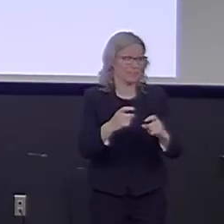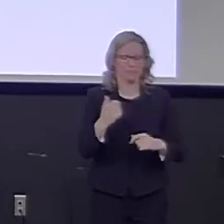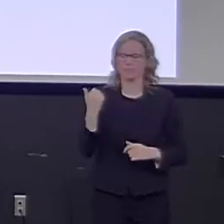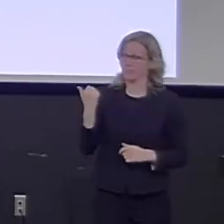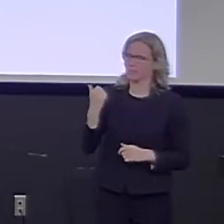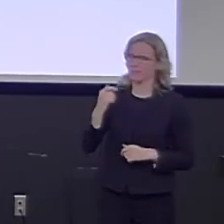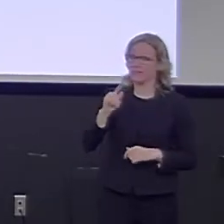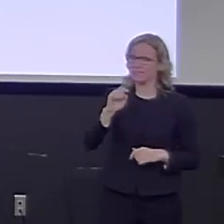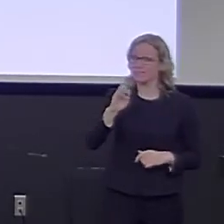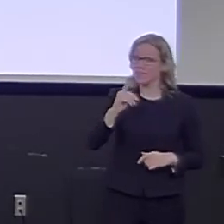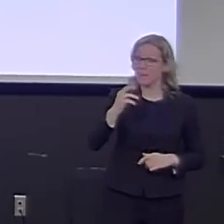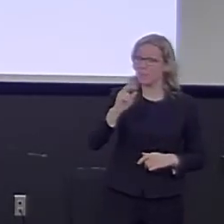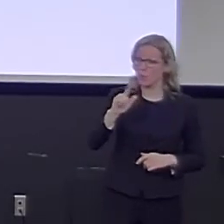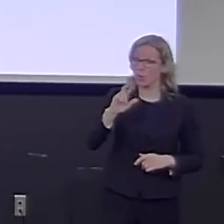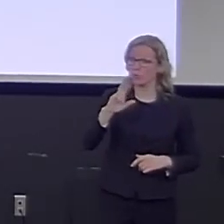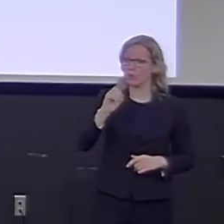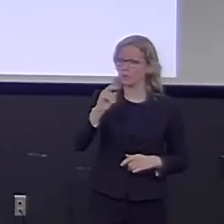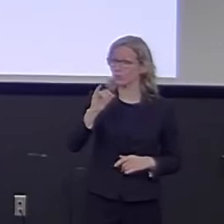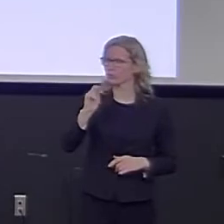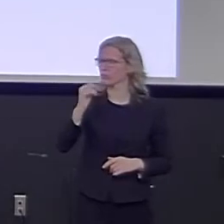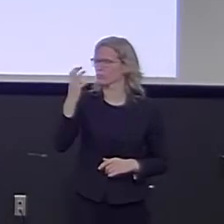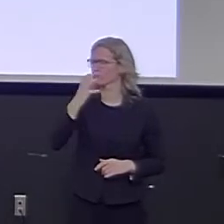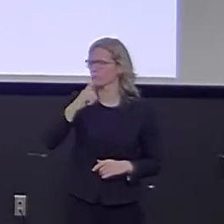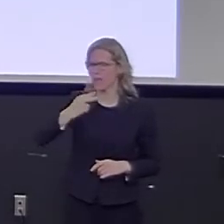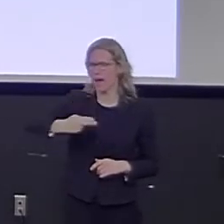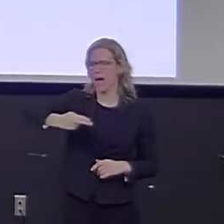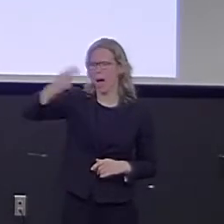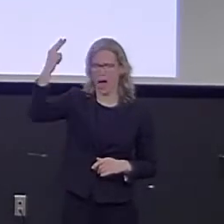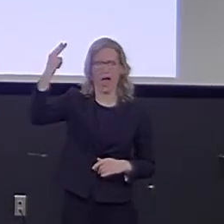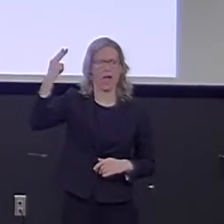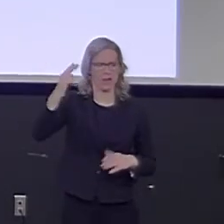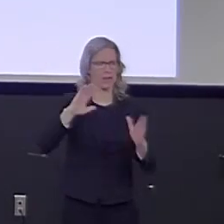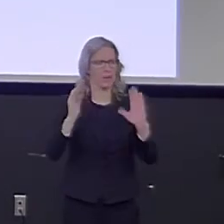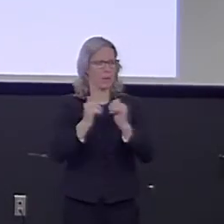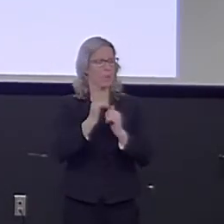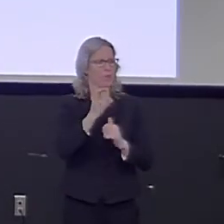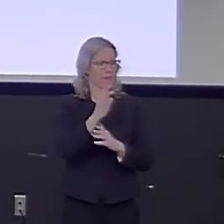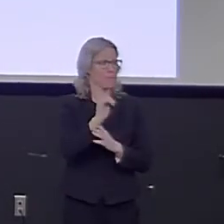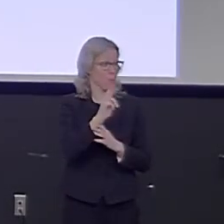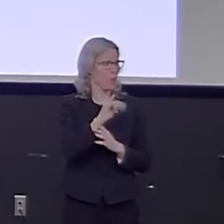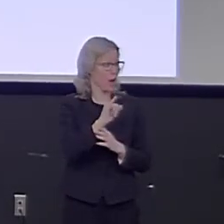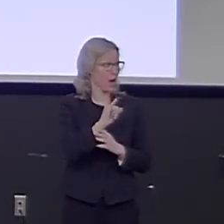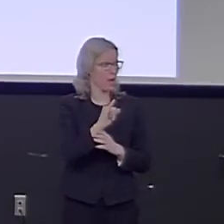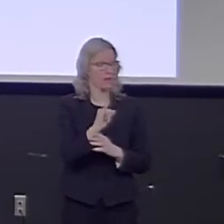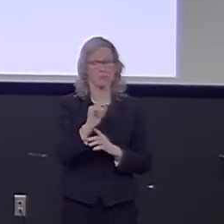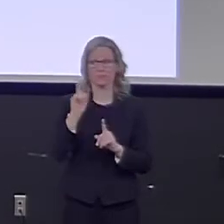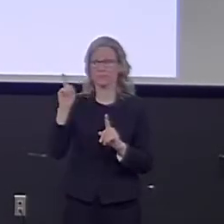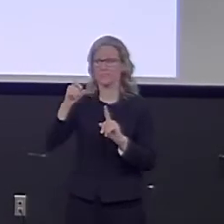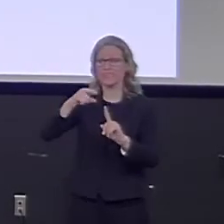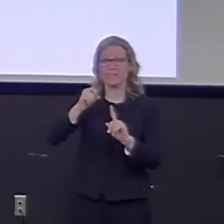relative to fMRI. Here we're acquiring signals from 10 to 30 milliseconds,